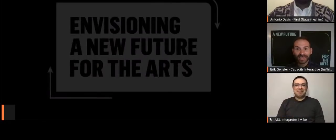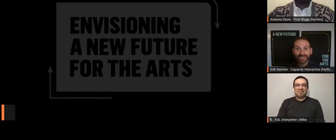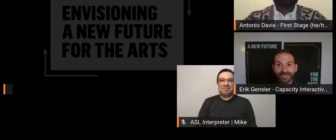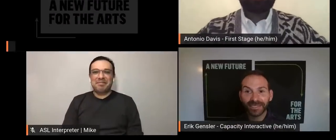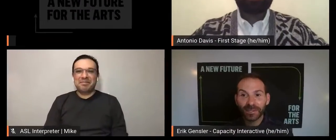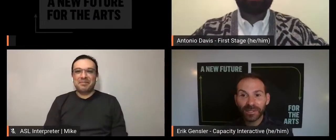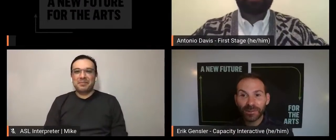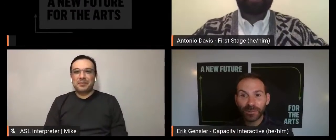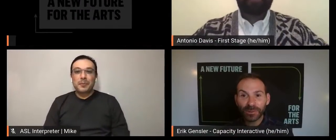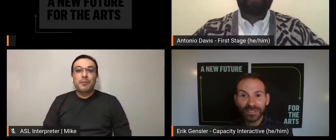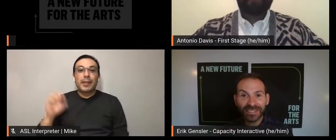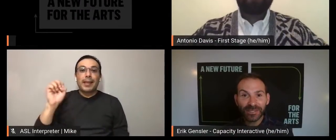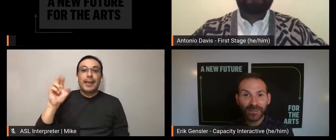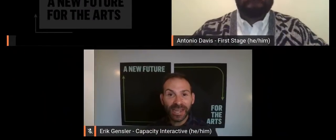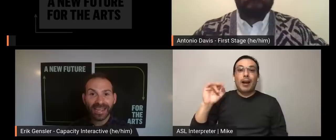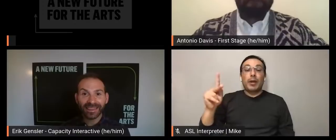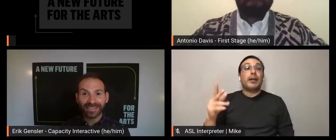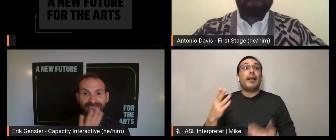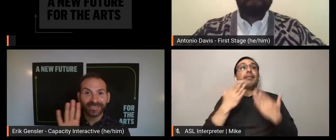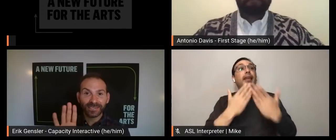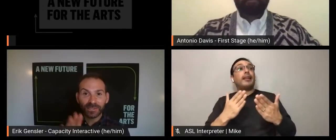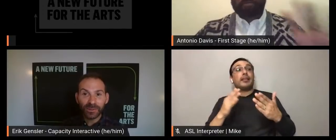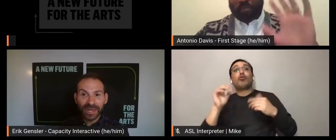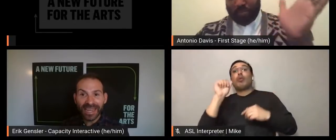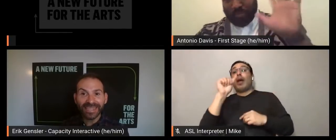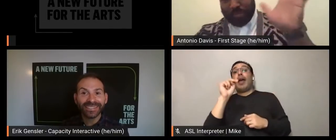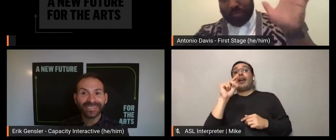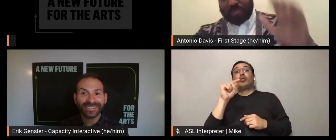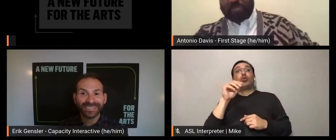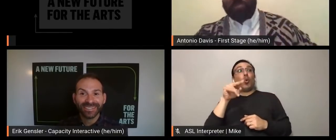Thank you, Antonio. We will see you at the Q&A